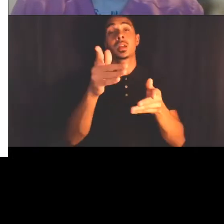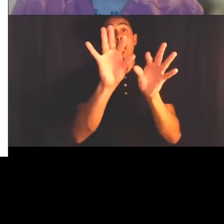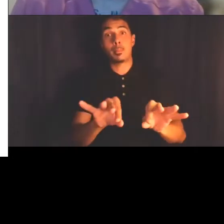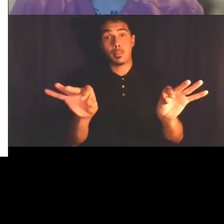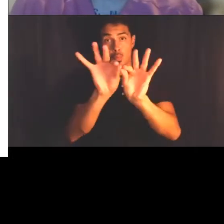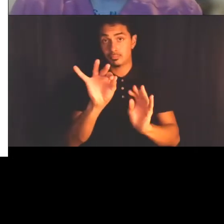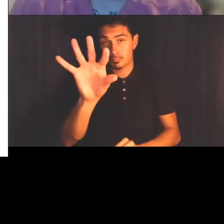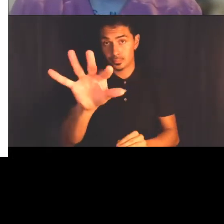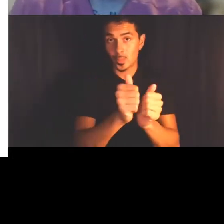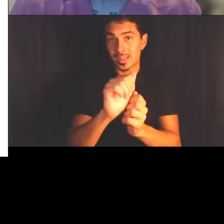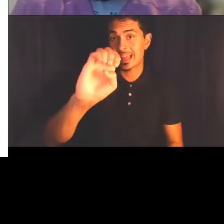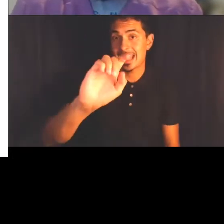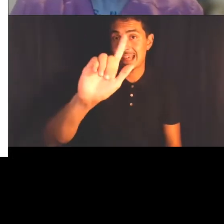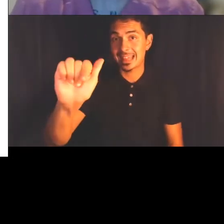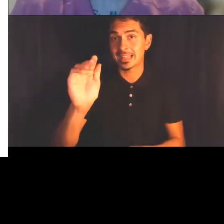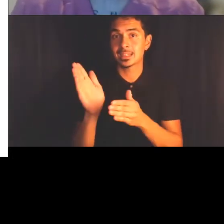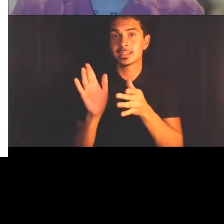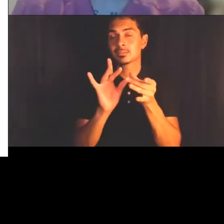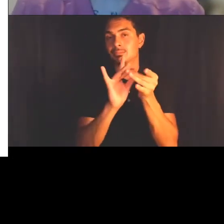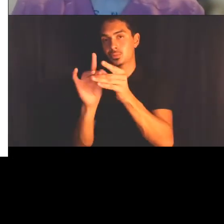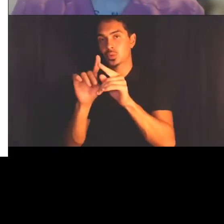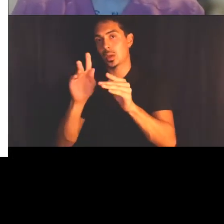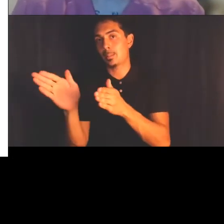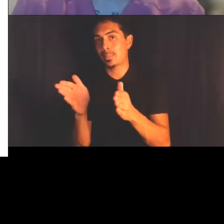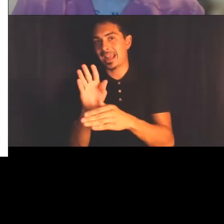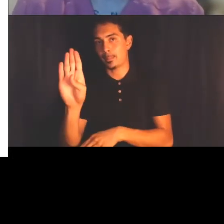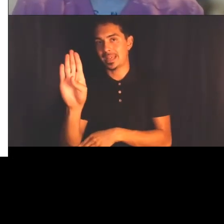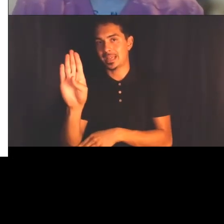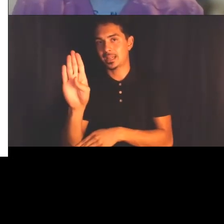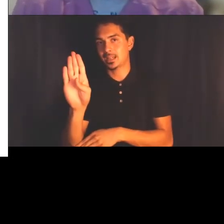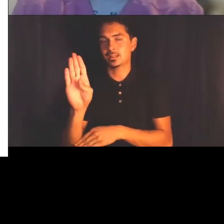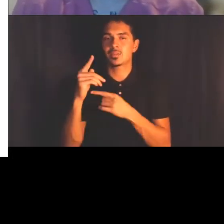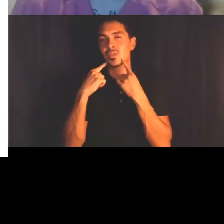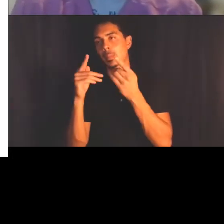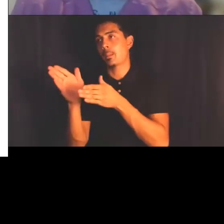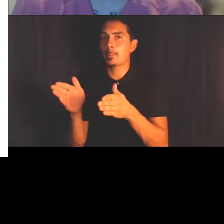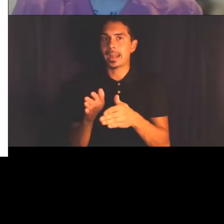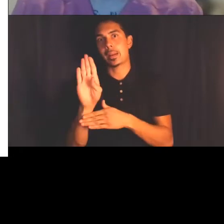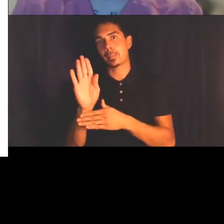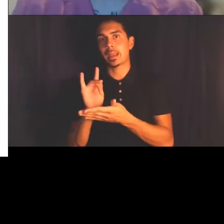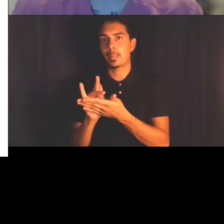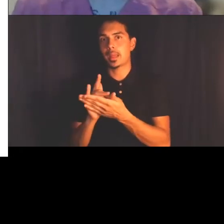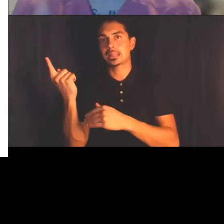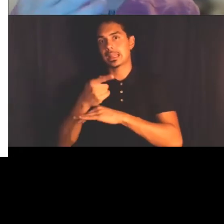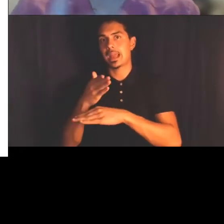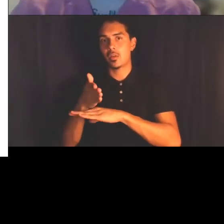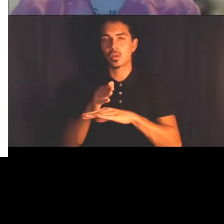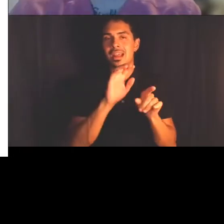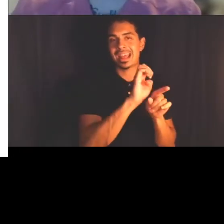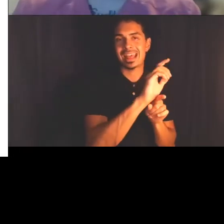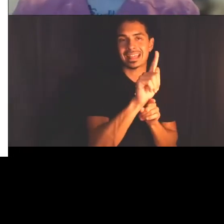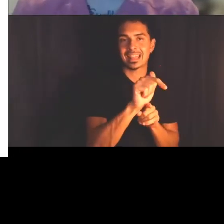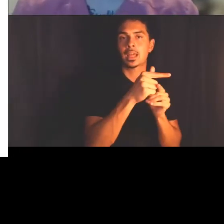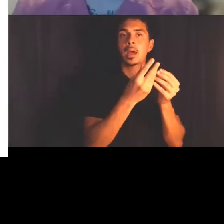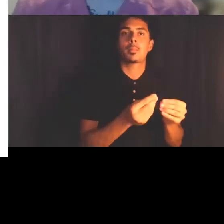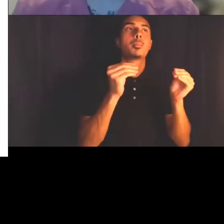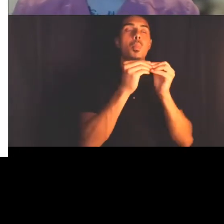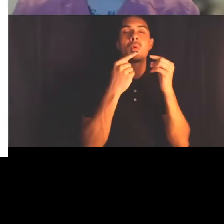compared to Plan B is that we know that Ella is more effective not only for up to five days,